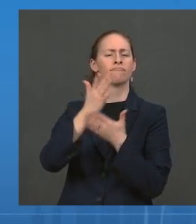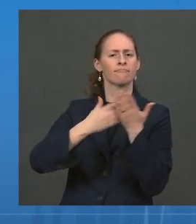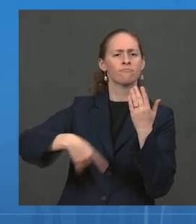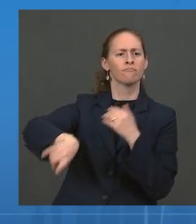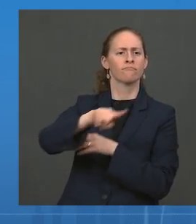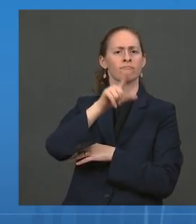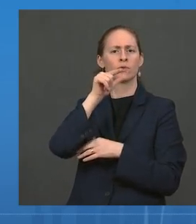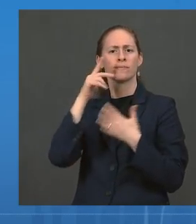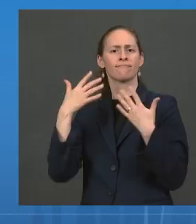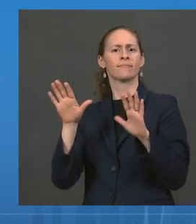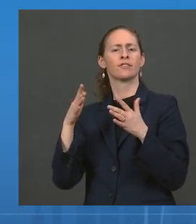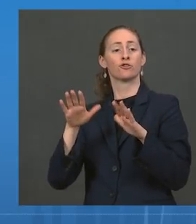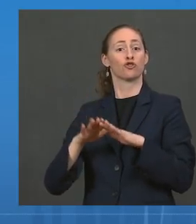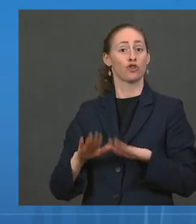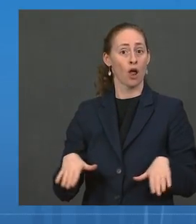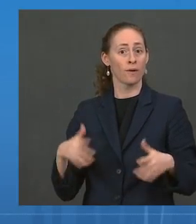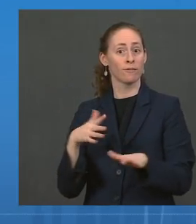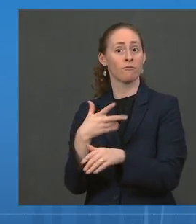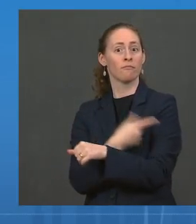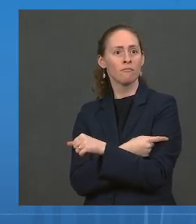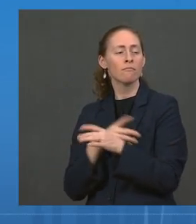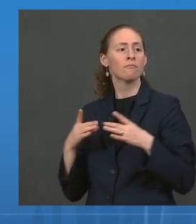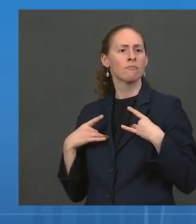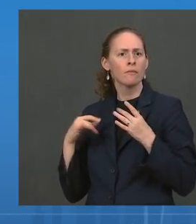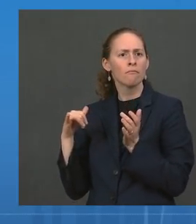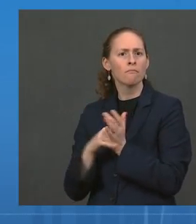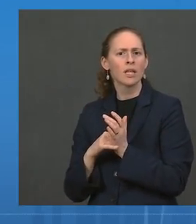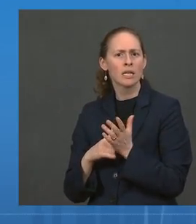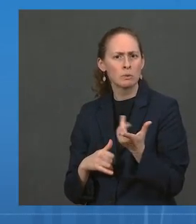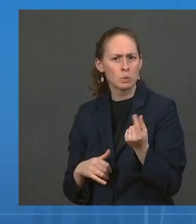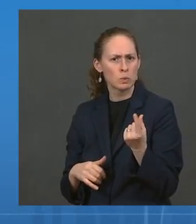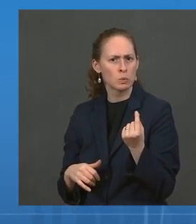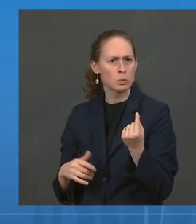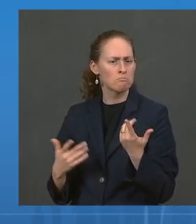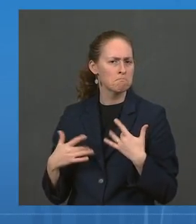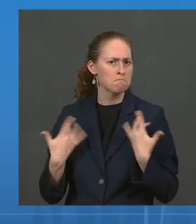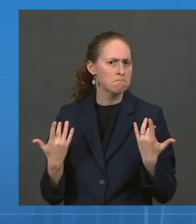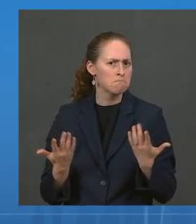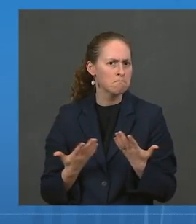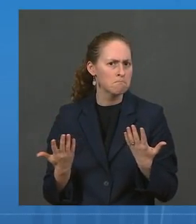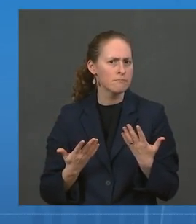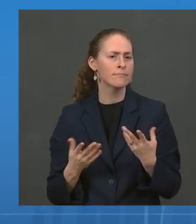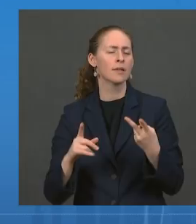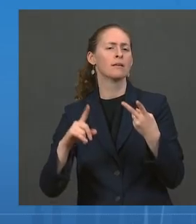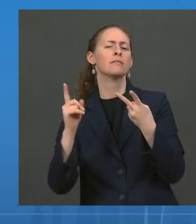And number two, can you weigh in on or reflect upon the fact